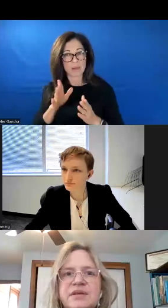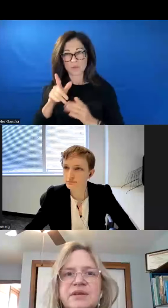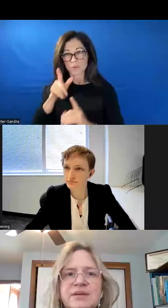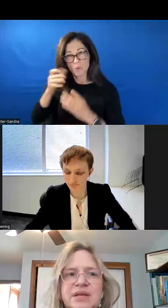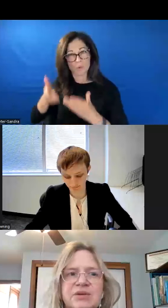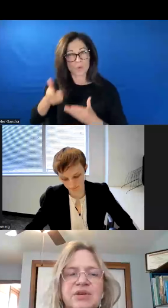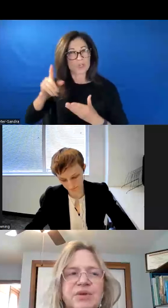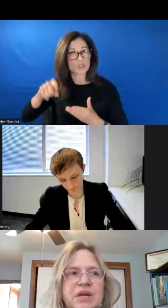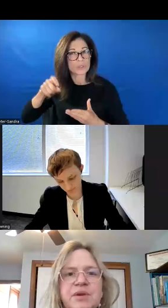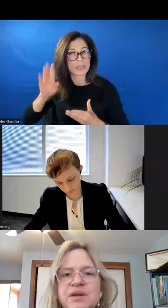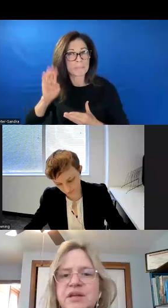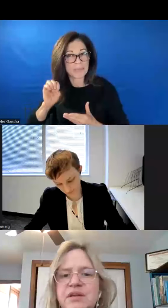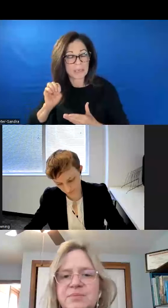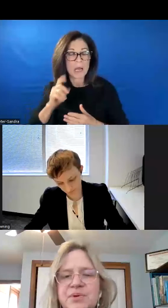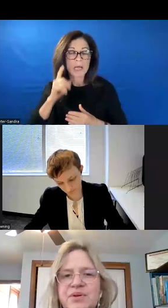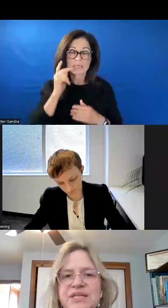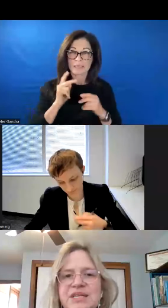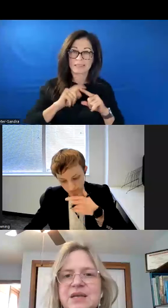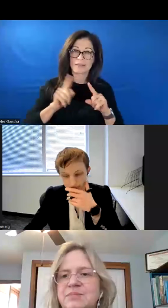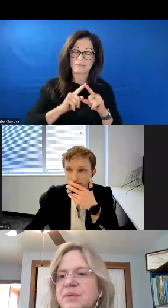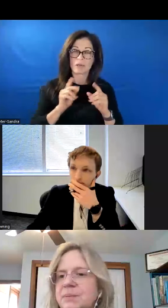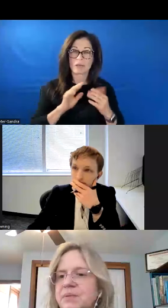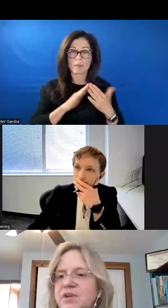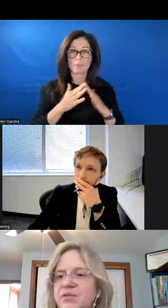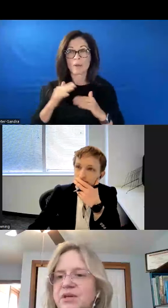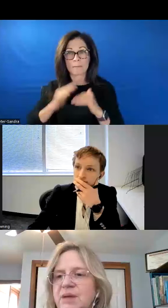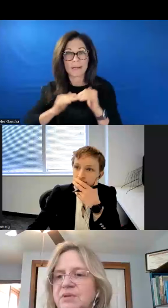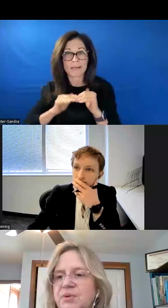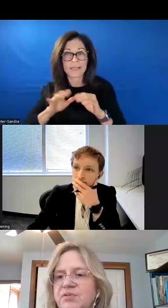I SEE DIFFERENT COMMUNITIES BUILDING TEAMS MADE OF DIFFERENT